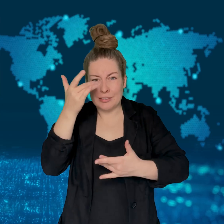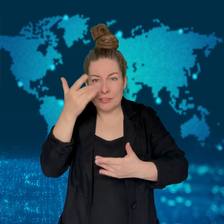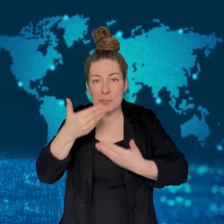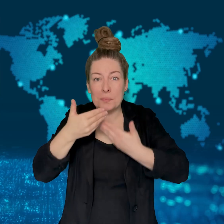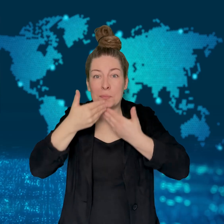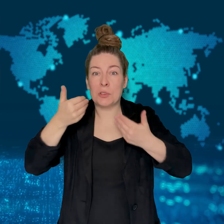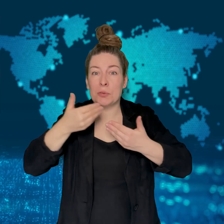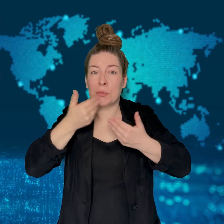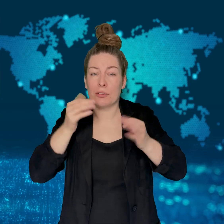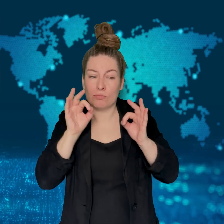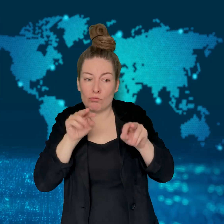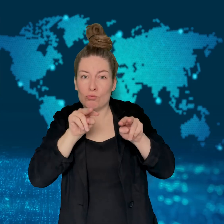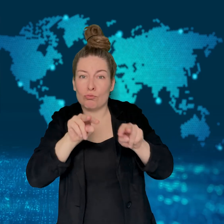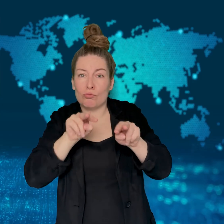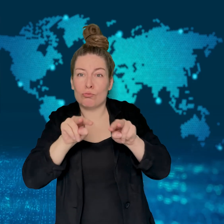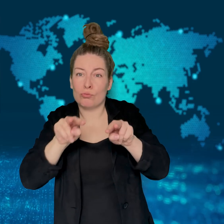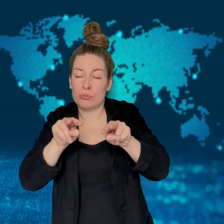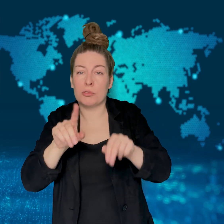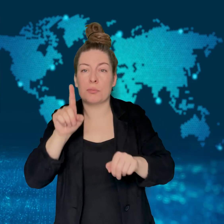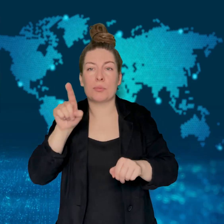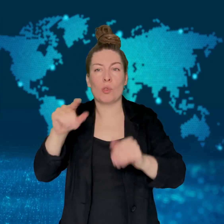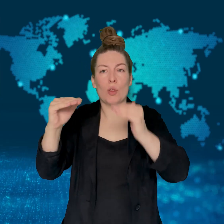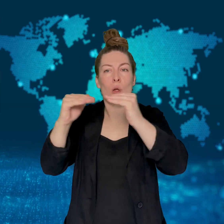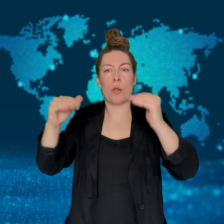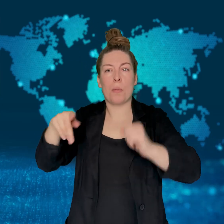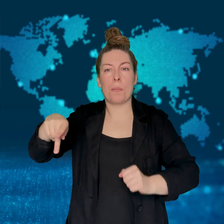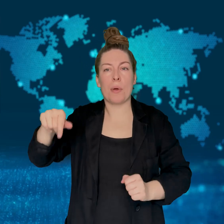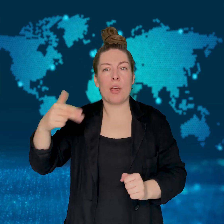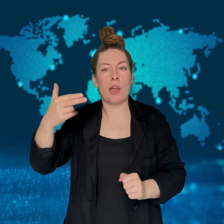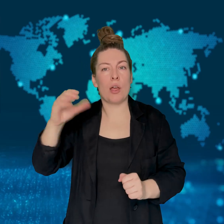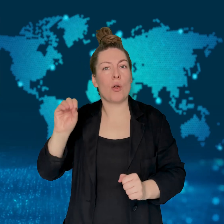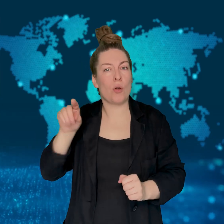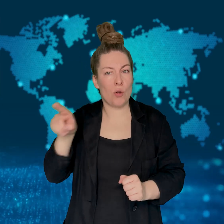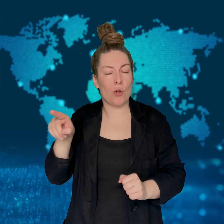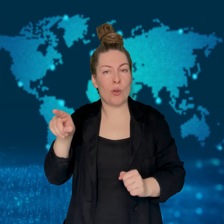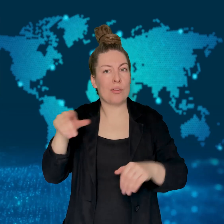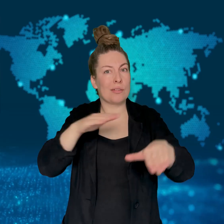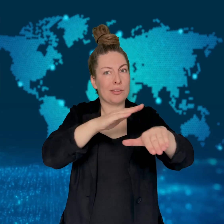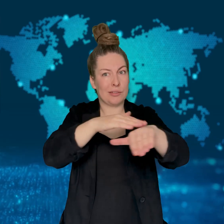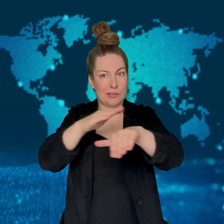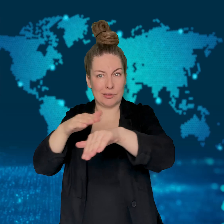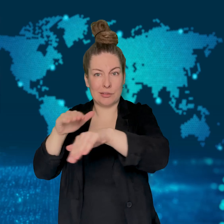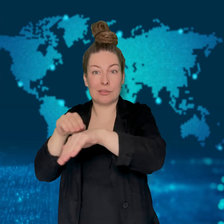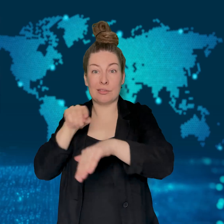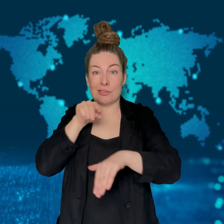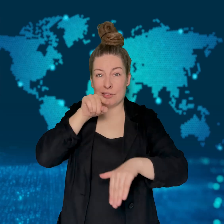compared to around 900 last year.